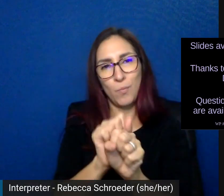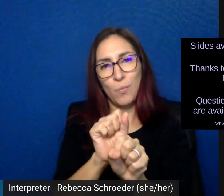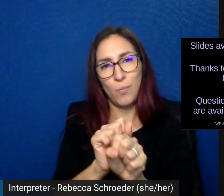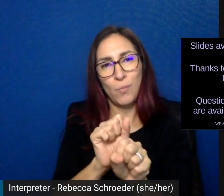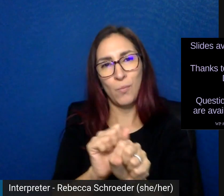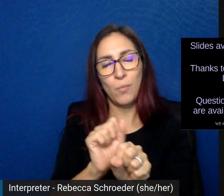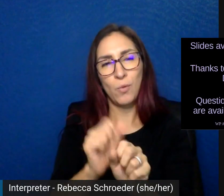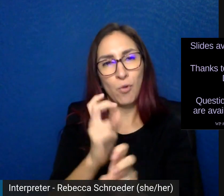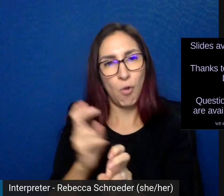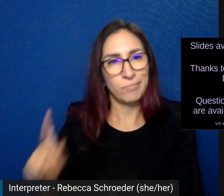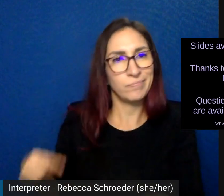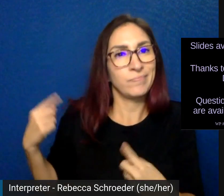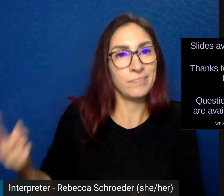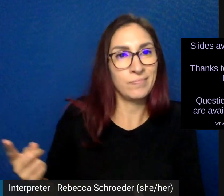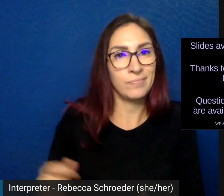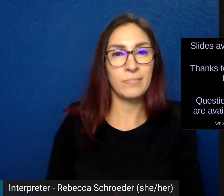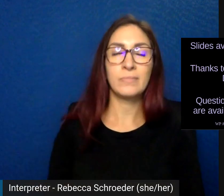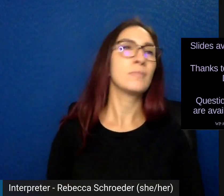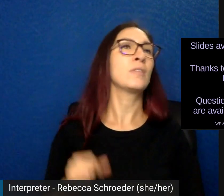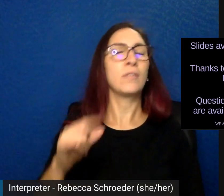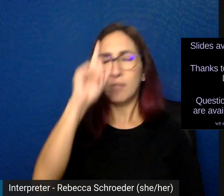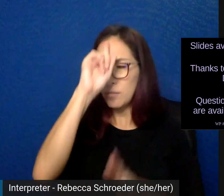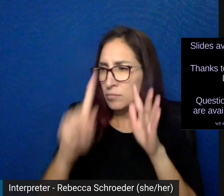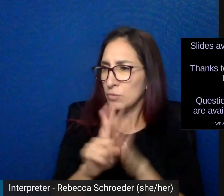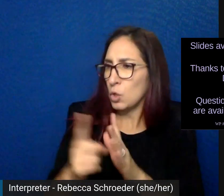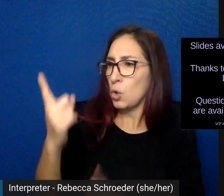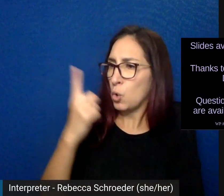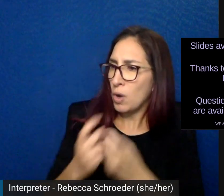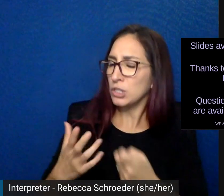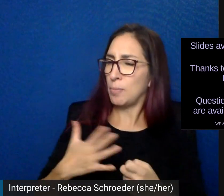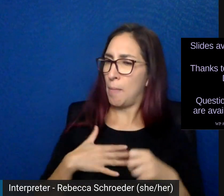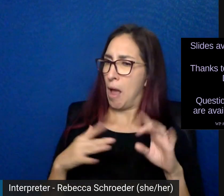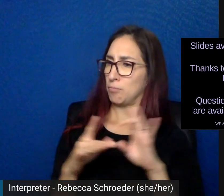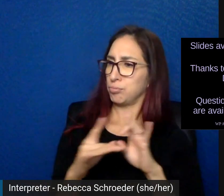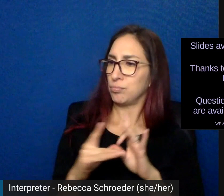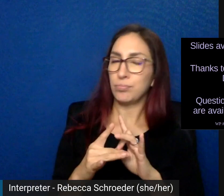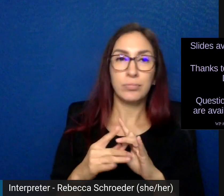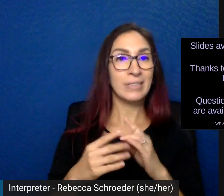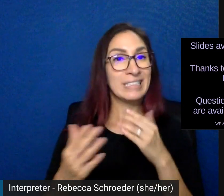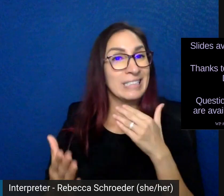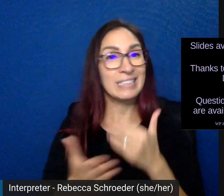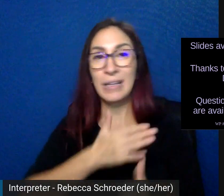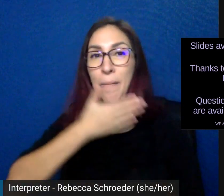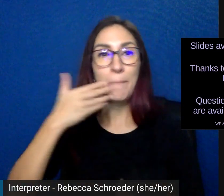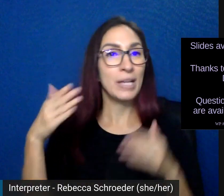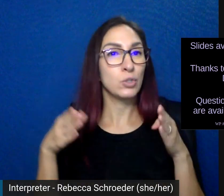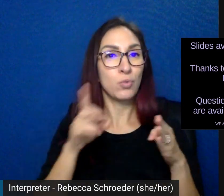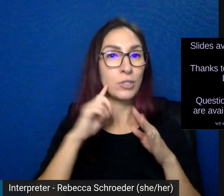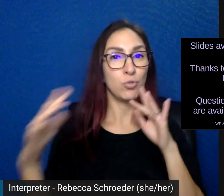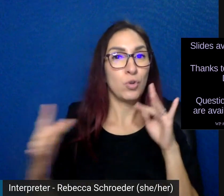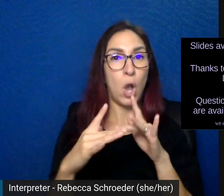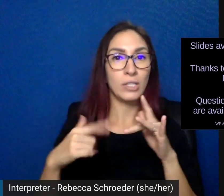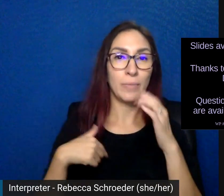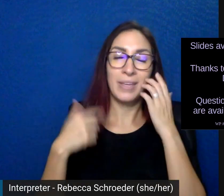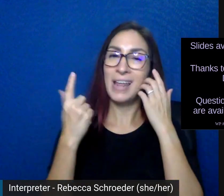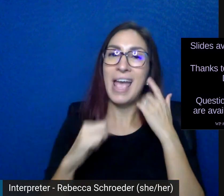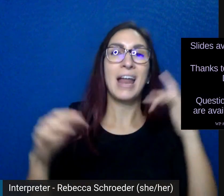the most convenient for way for me to contact me through any of the links like my e-mail address or my social media